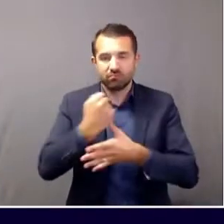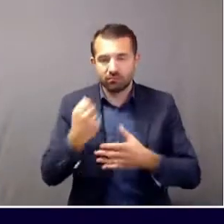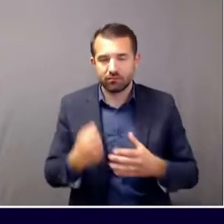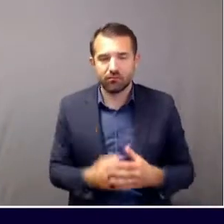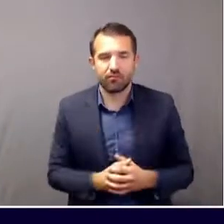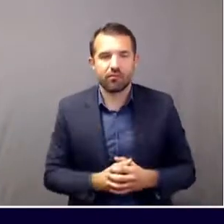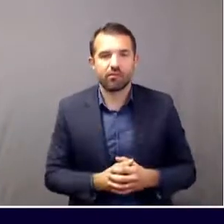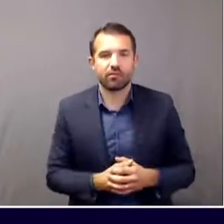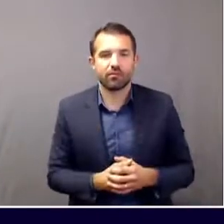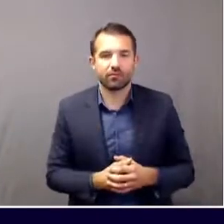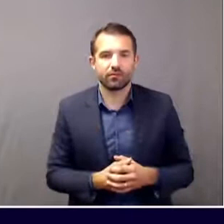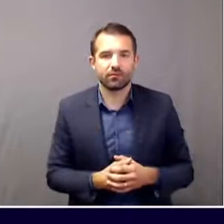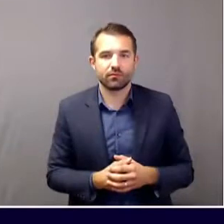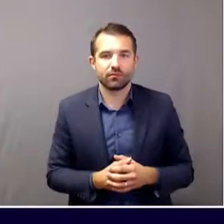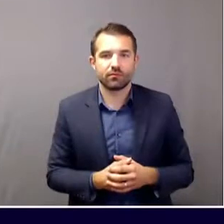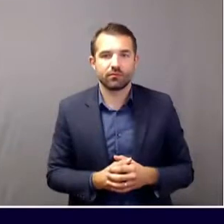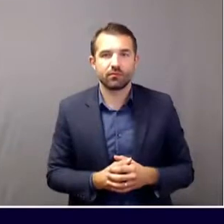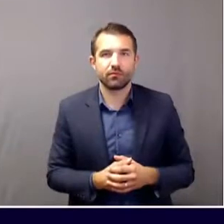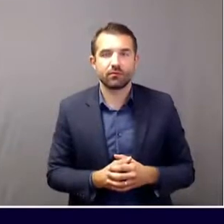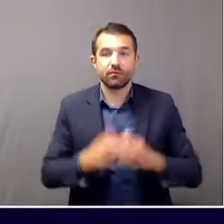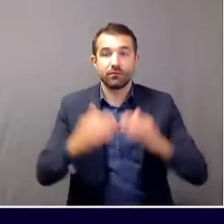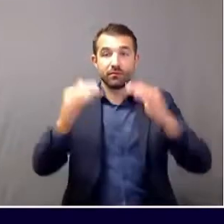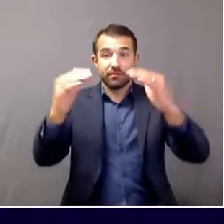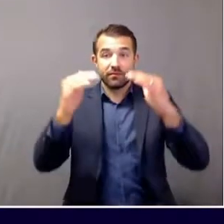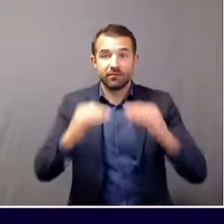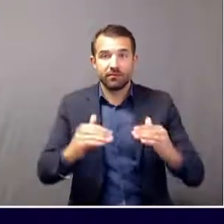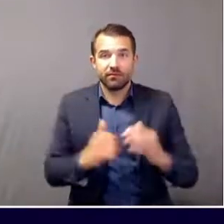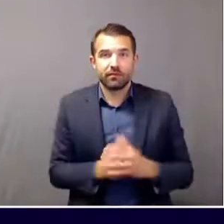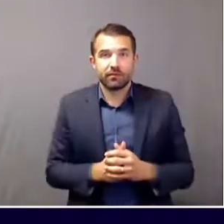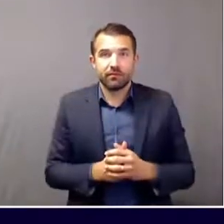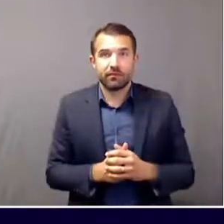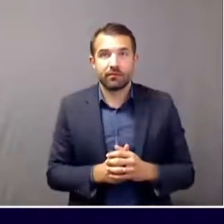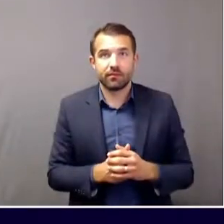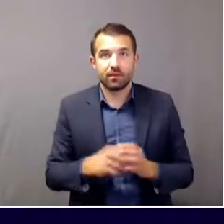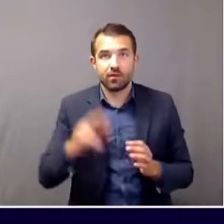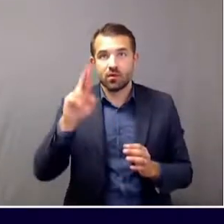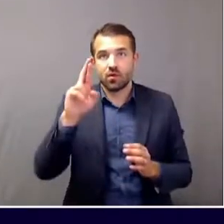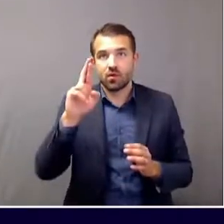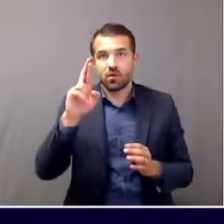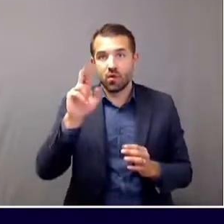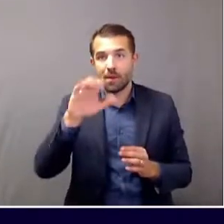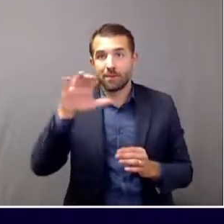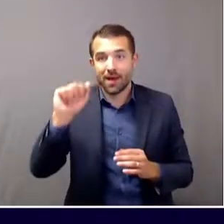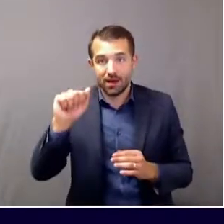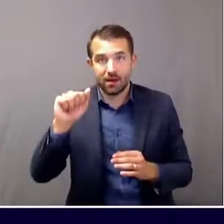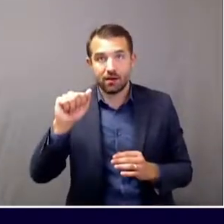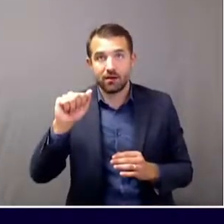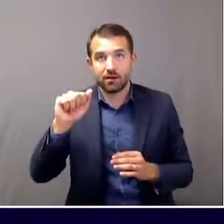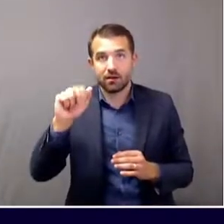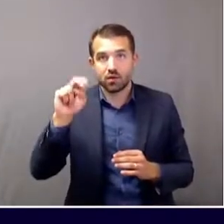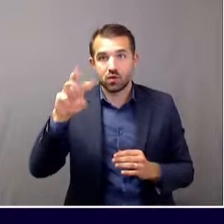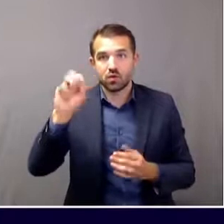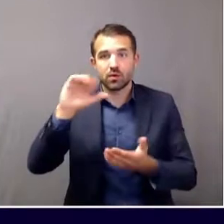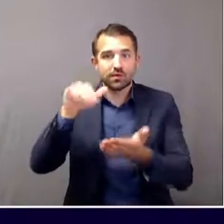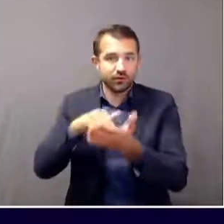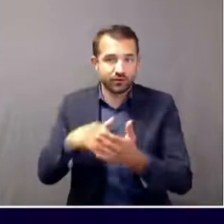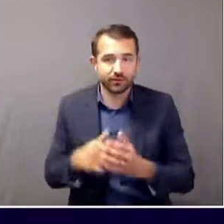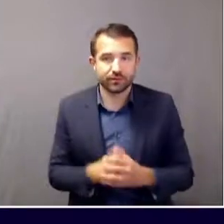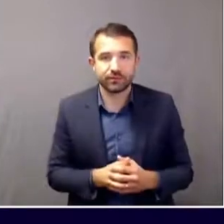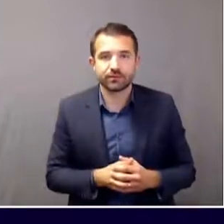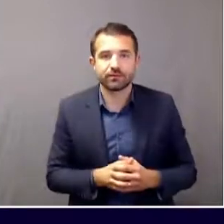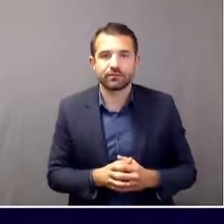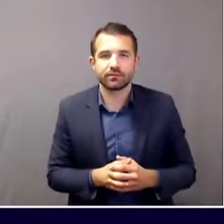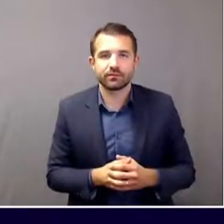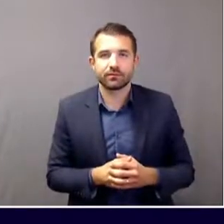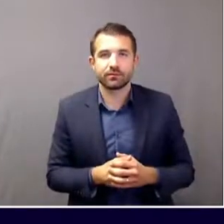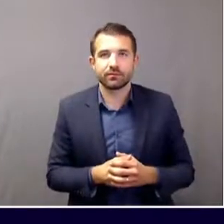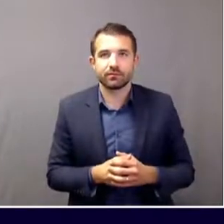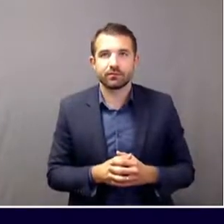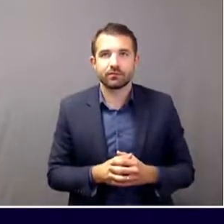I'm gonna turn now